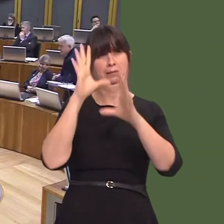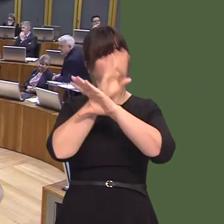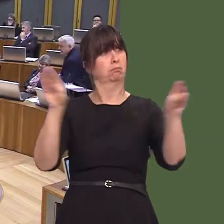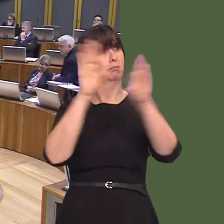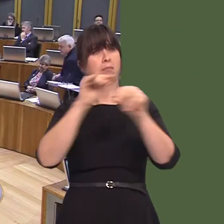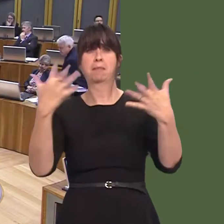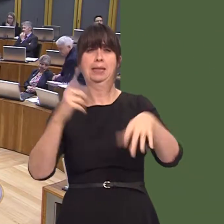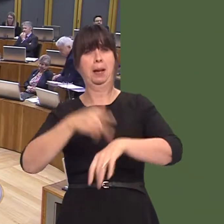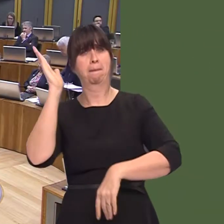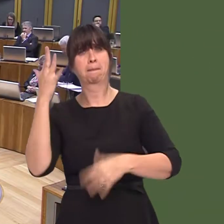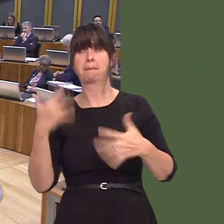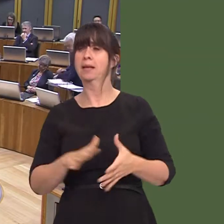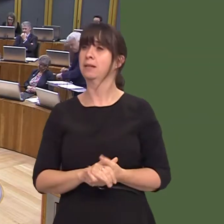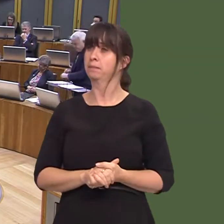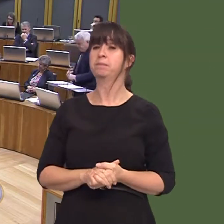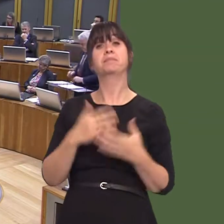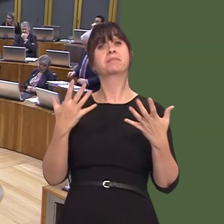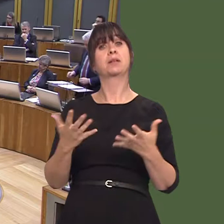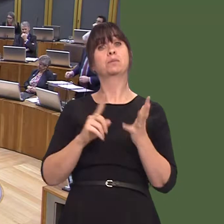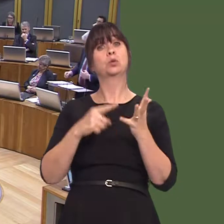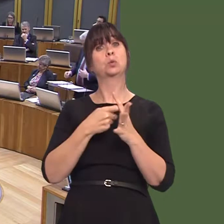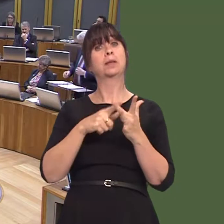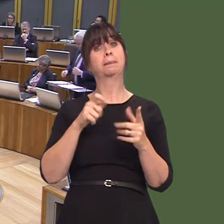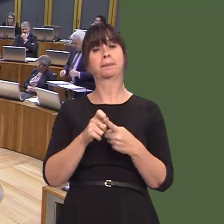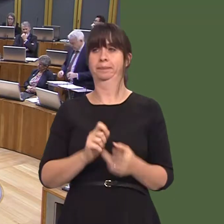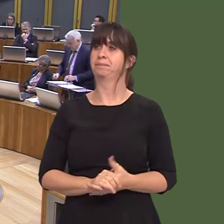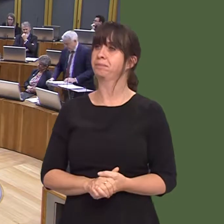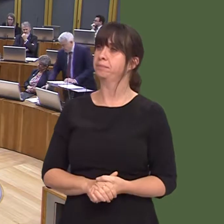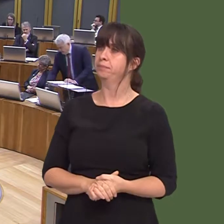Y Llywydd / The Llywydd: The leader of the UKIP group, Neil Hamilton. Neil Hamilton: Diolch, Llywydd.